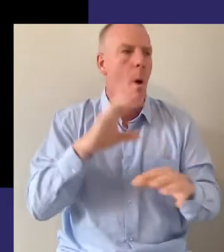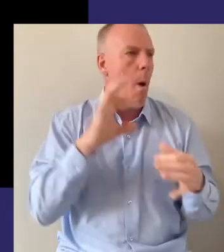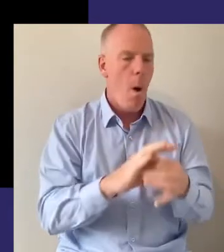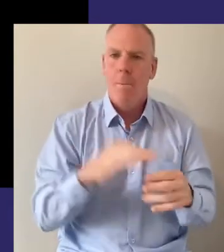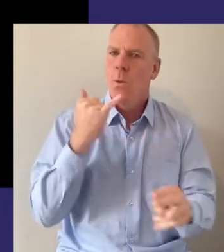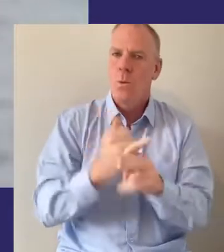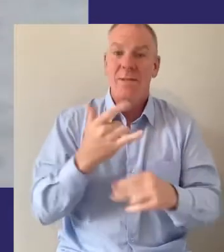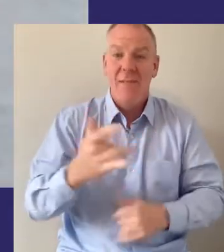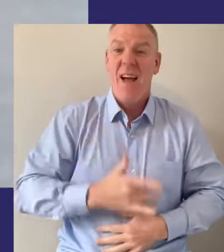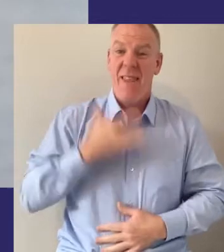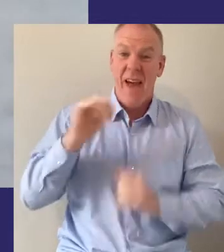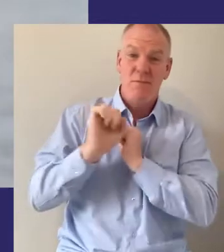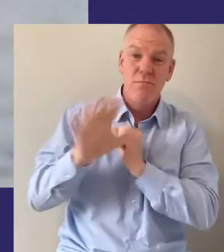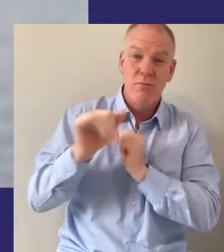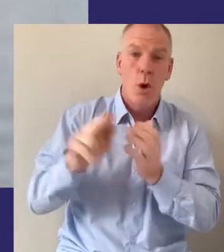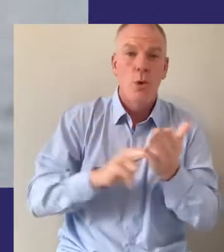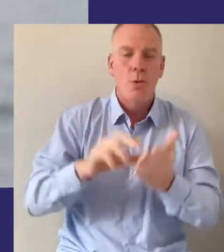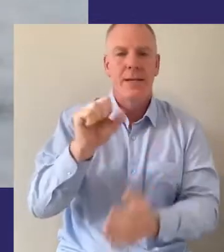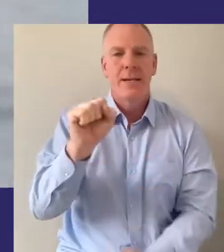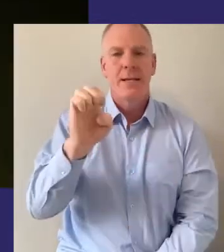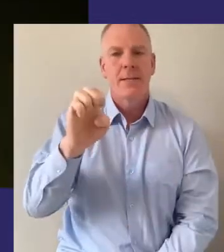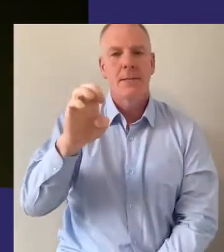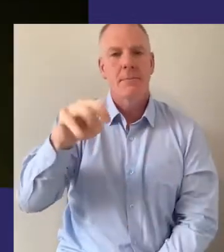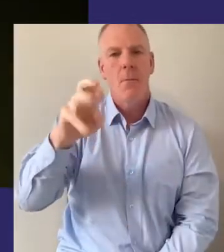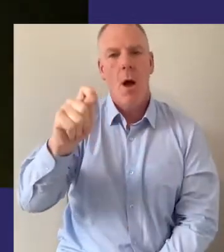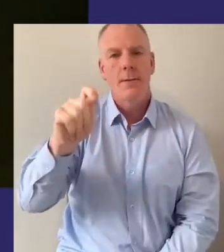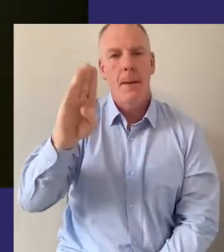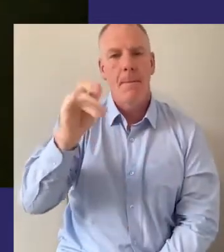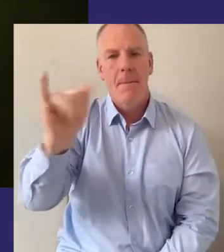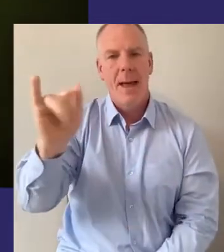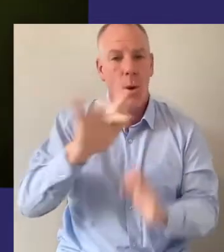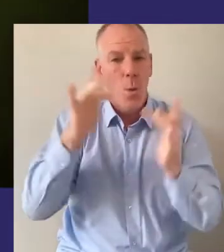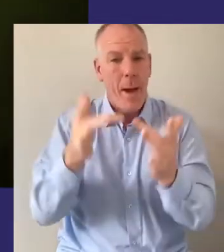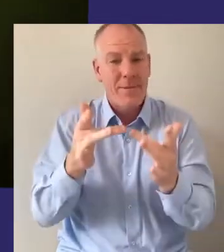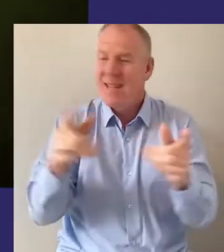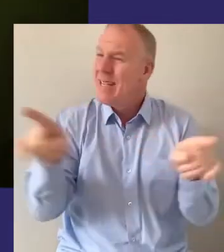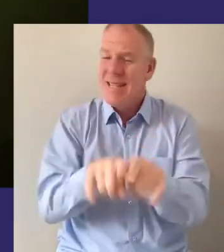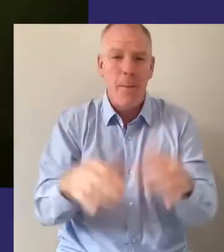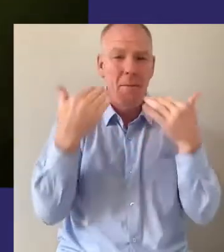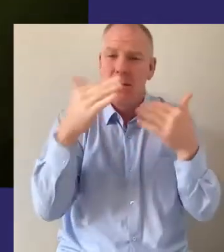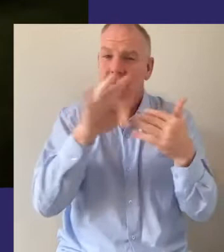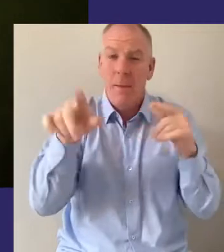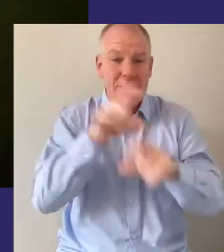a live feed available via the SmartBay website. You can access all the same information that scientists can.